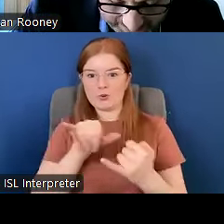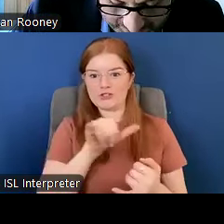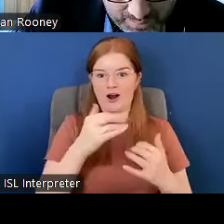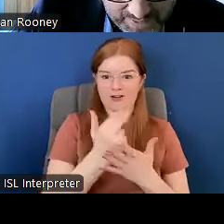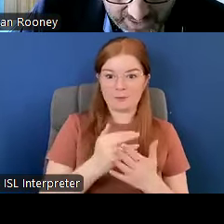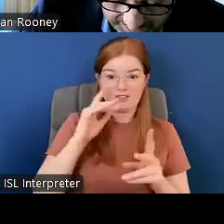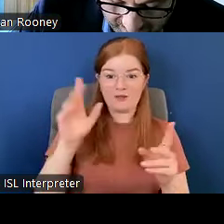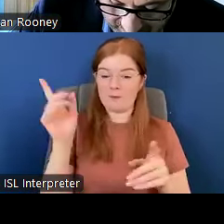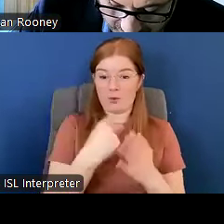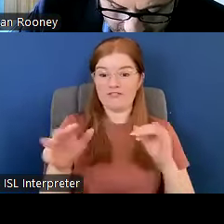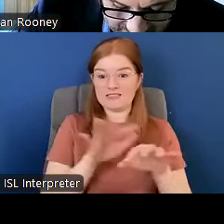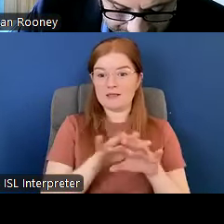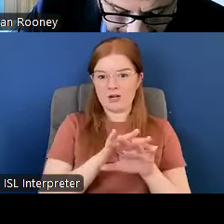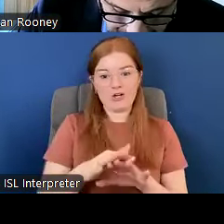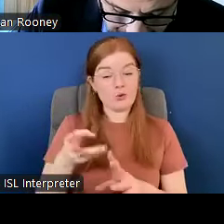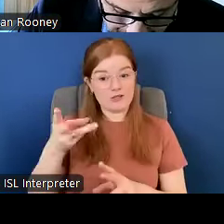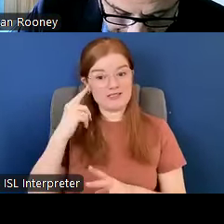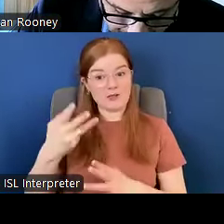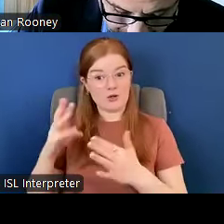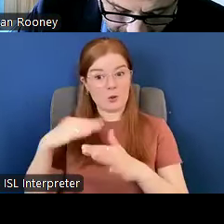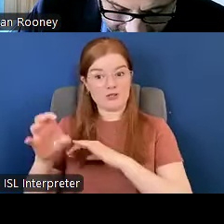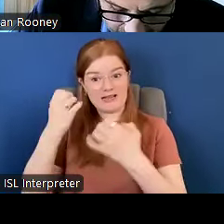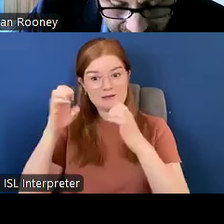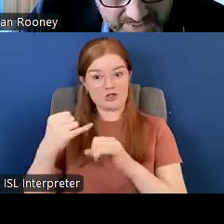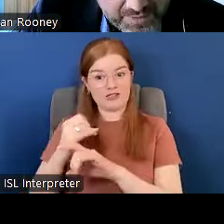exhibition, and particularly in the early rooms. They were very different